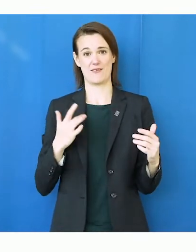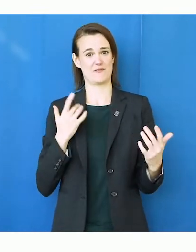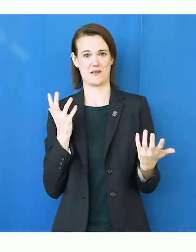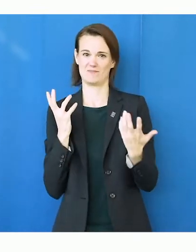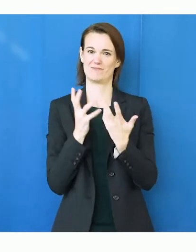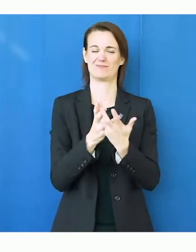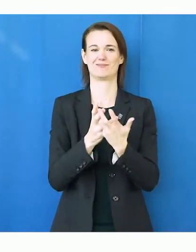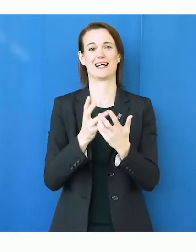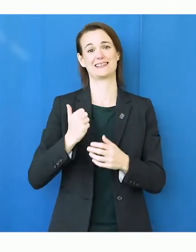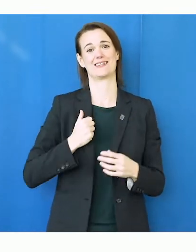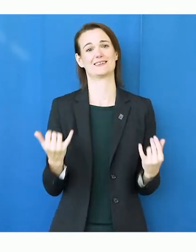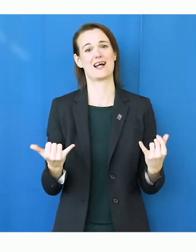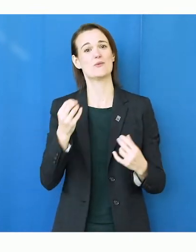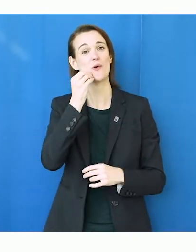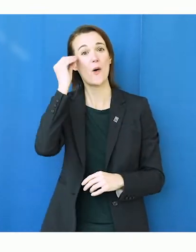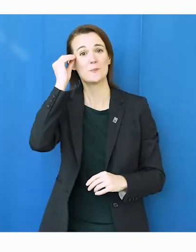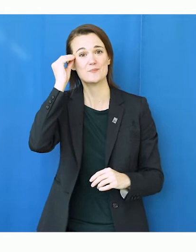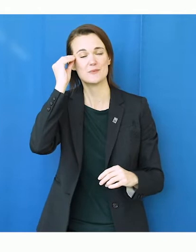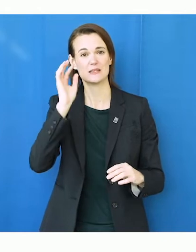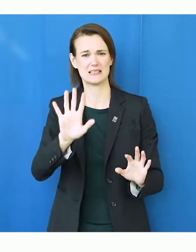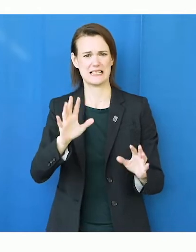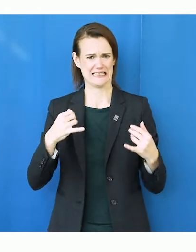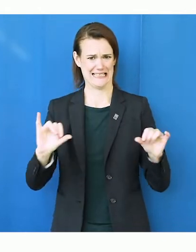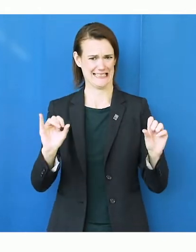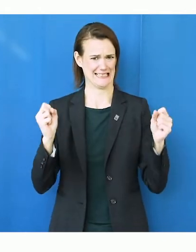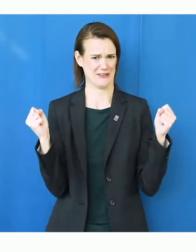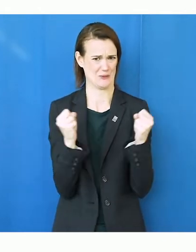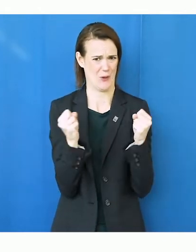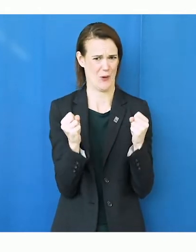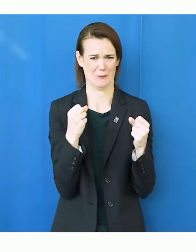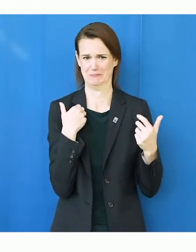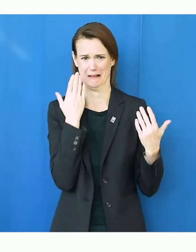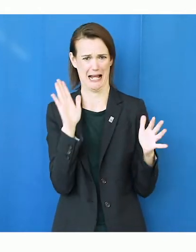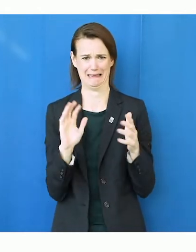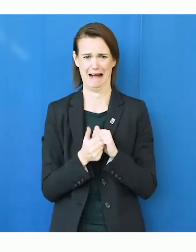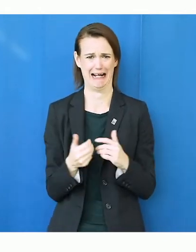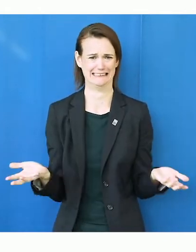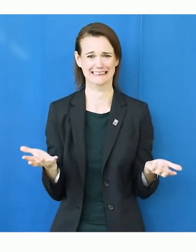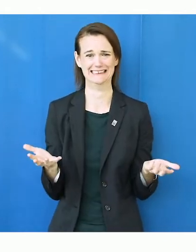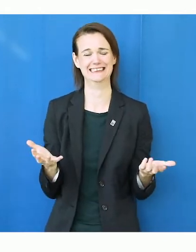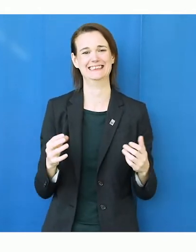However, I am still looking for the winter secret on how to beat the cold.